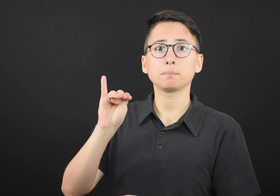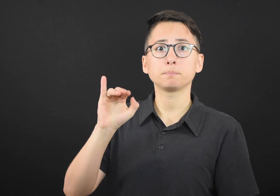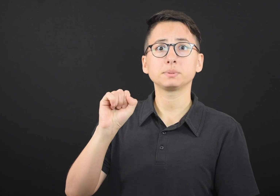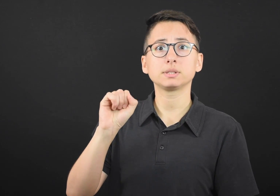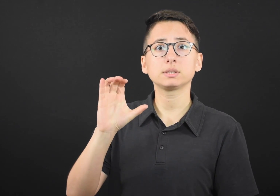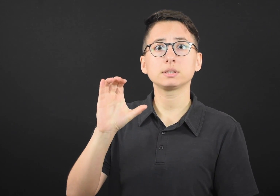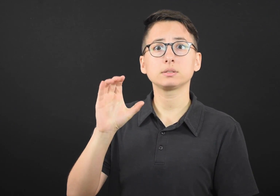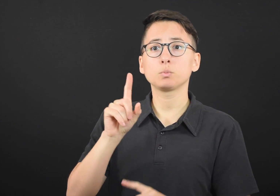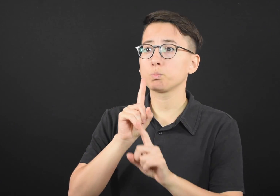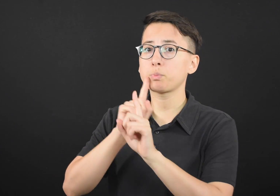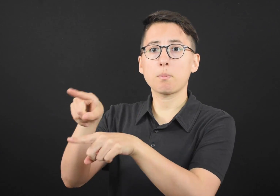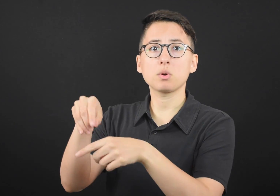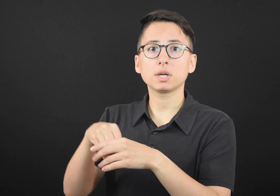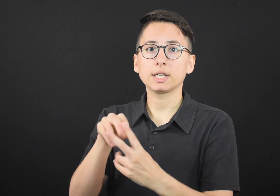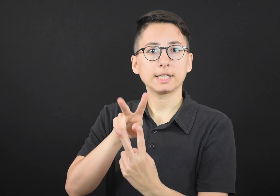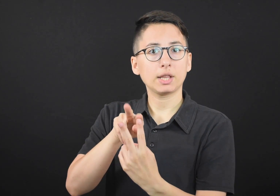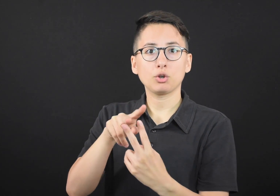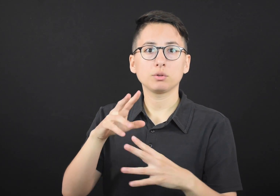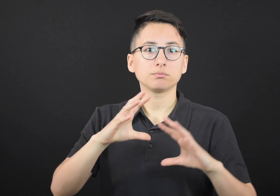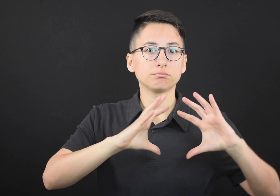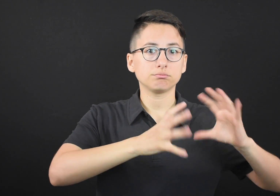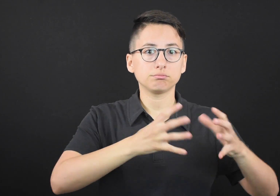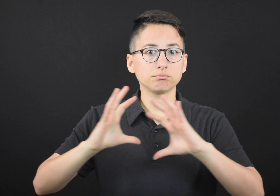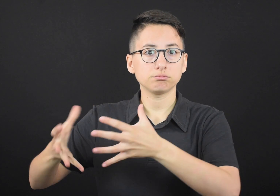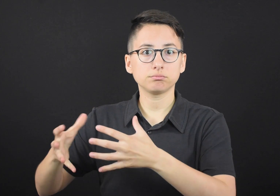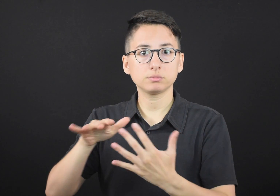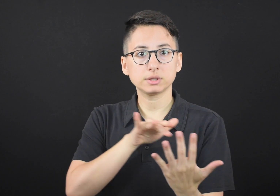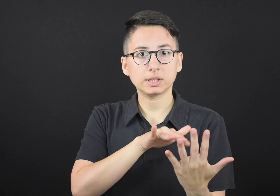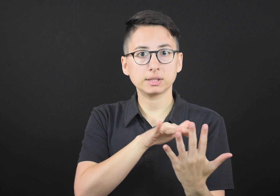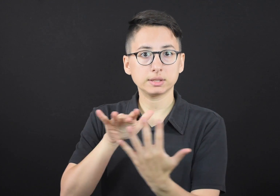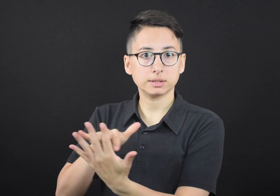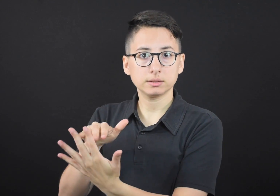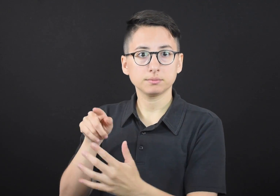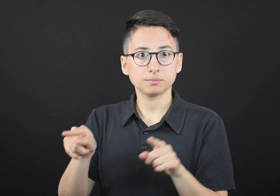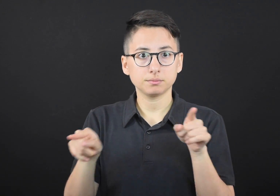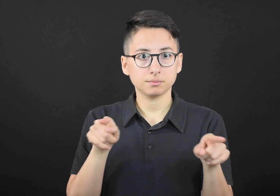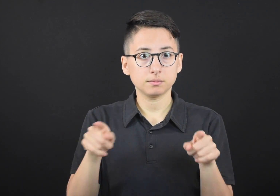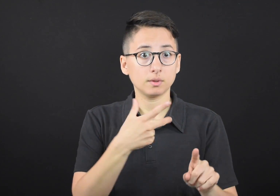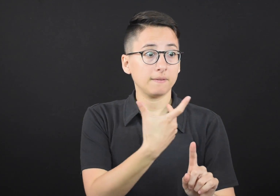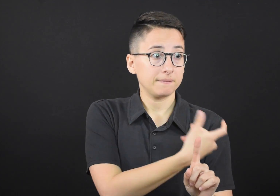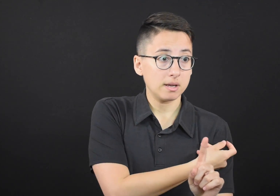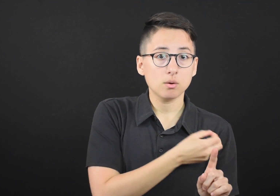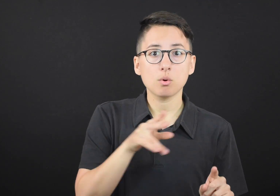C were reported in either study group (those receiving vaccine or